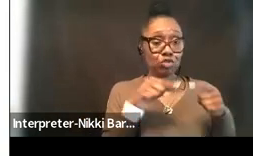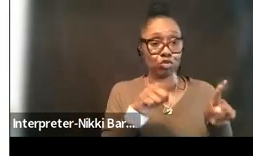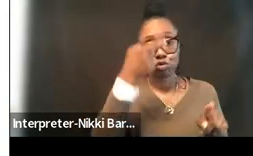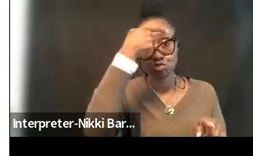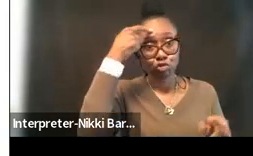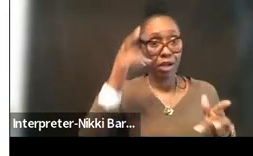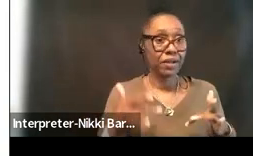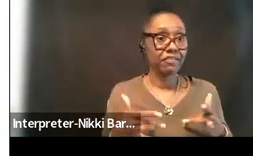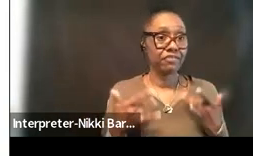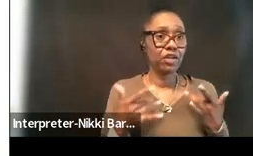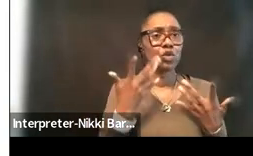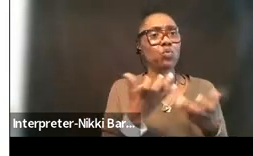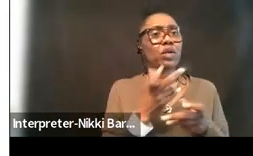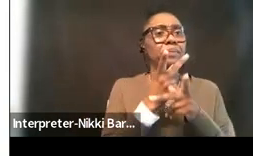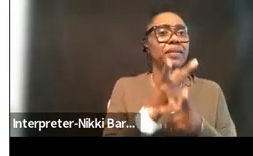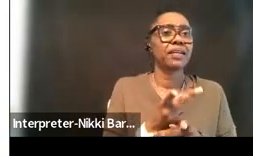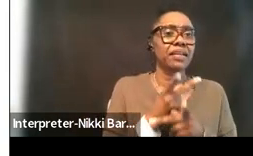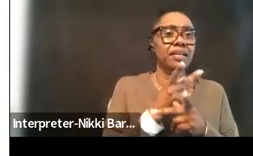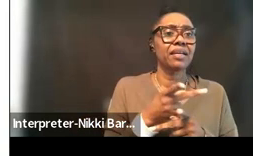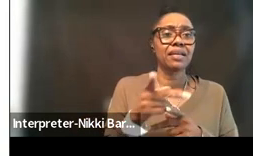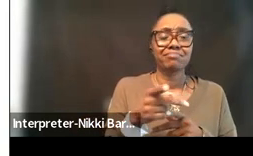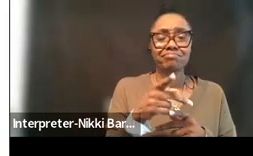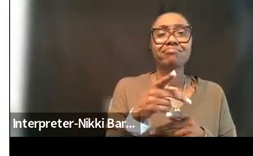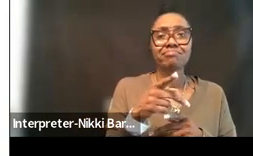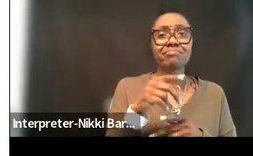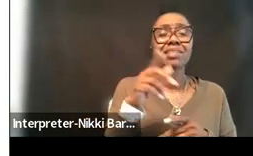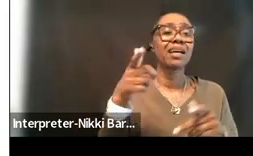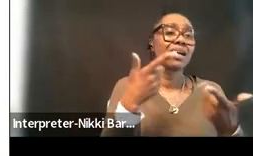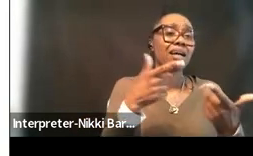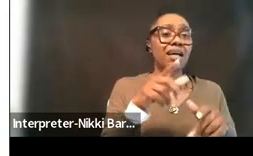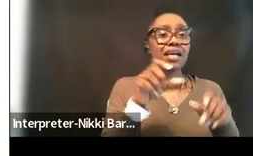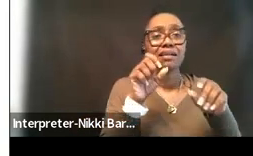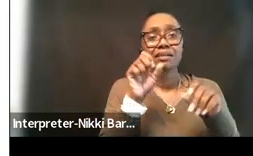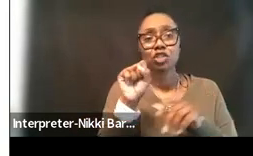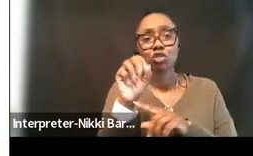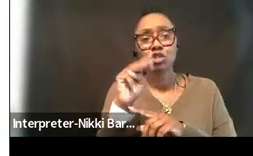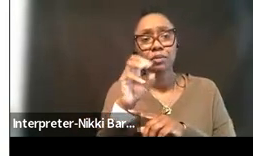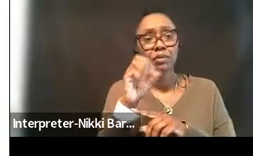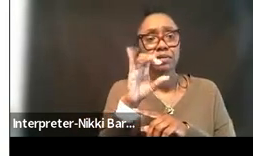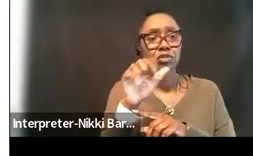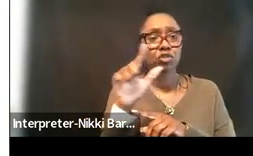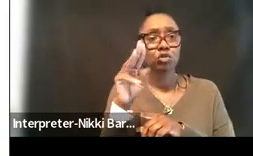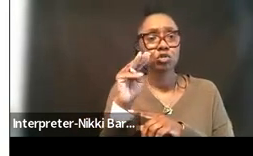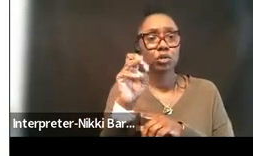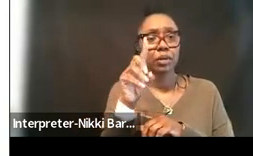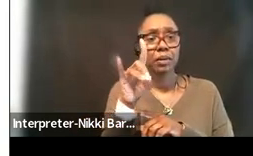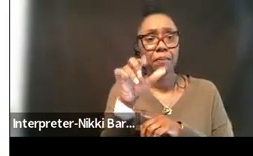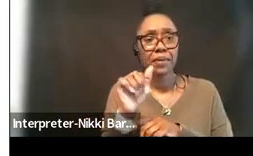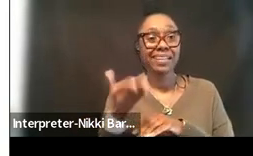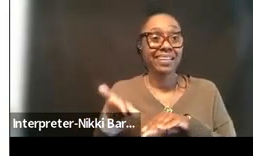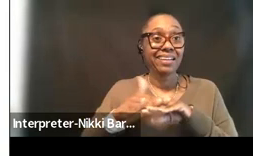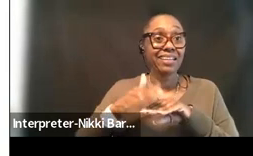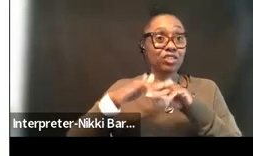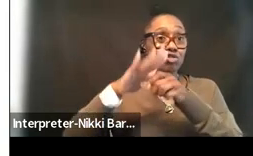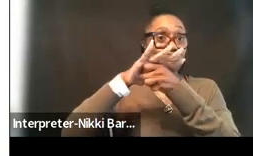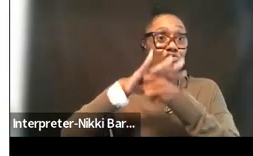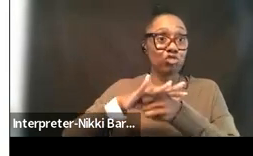You also want to be careful of media and social media consumption as they can actually really increase the cortisol, the stress hormones in our brain.